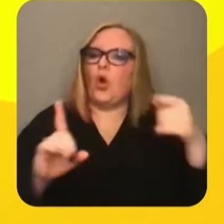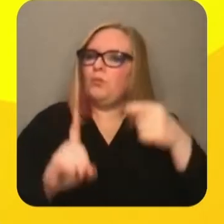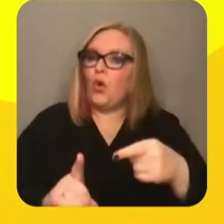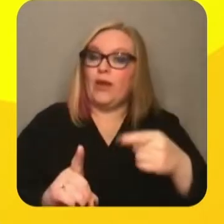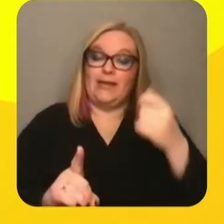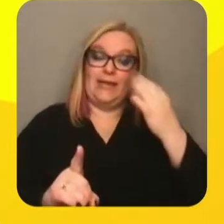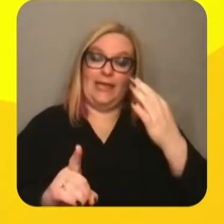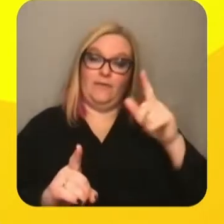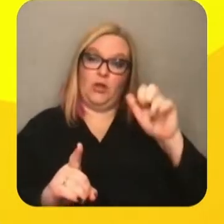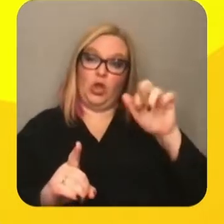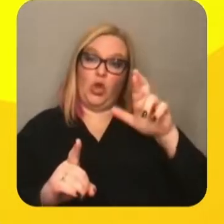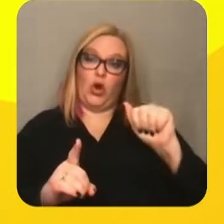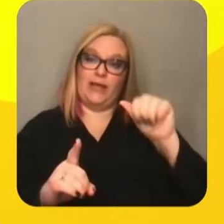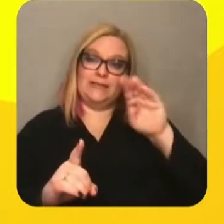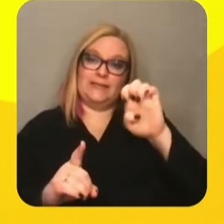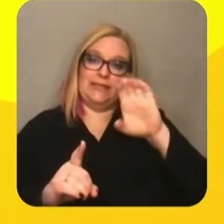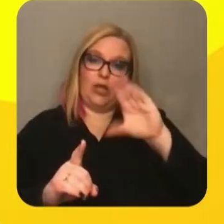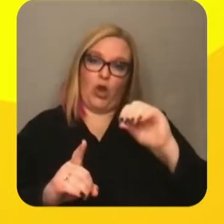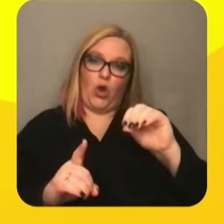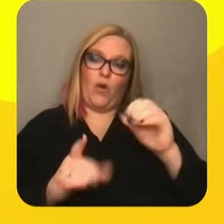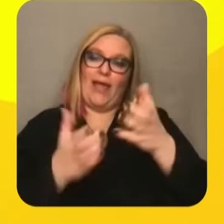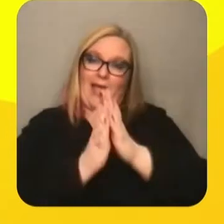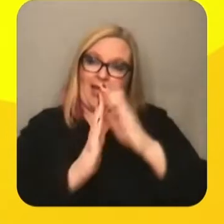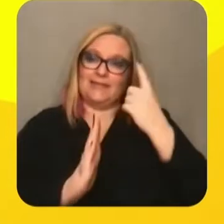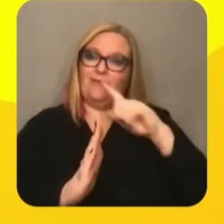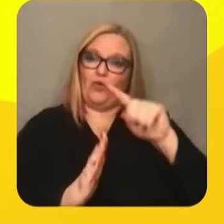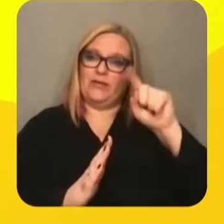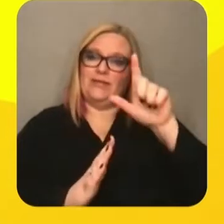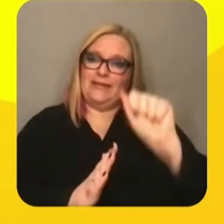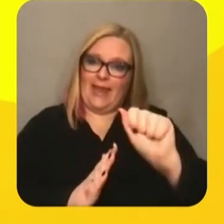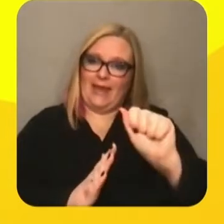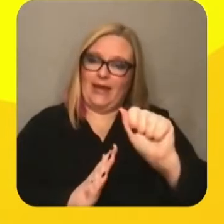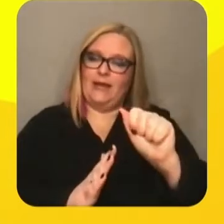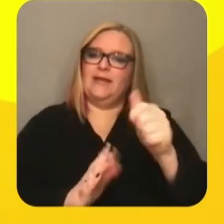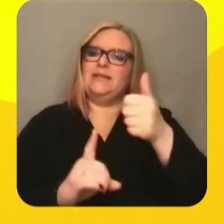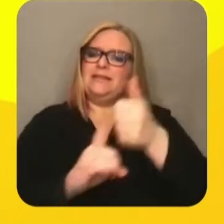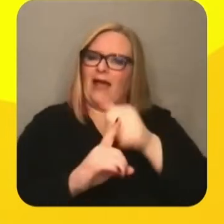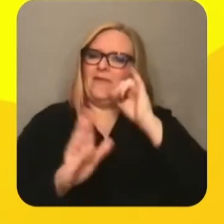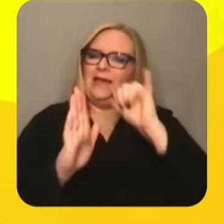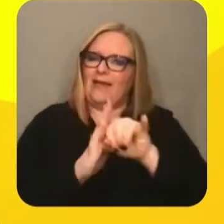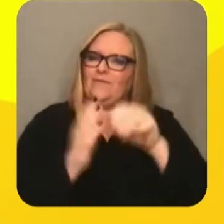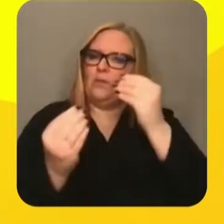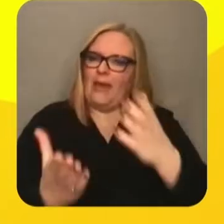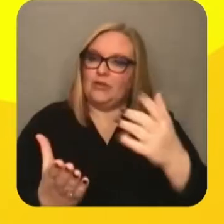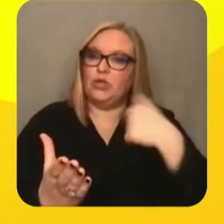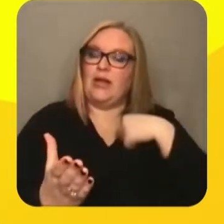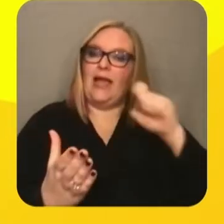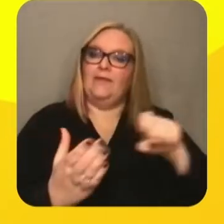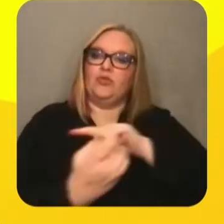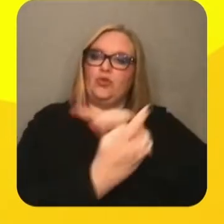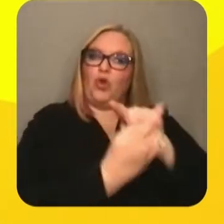Can I get a list of all the employees with their self-identified information? I have to go to how are you going to use it?